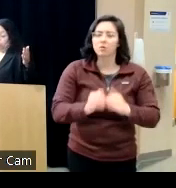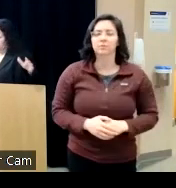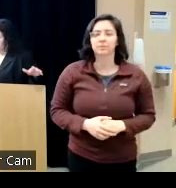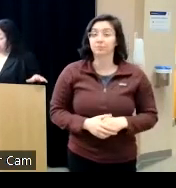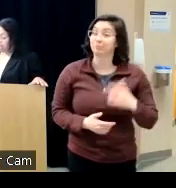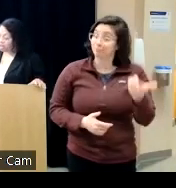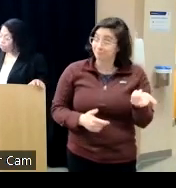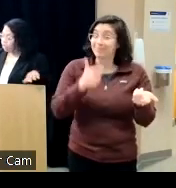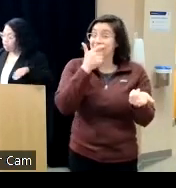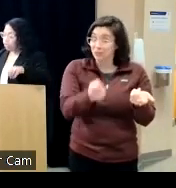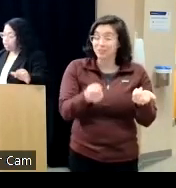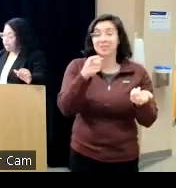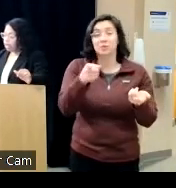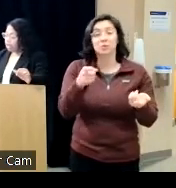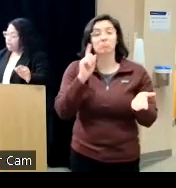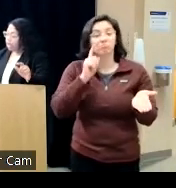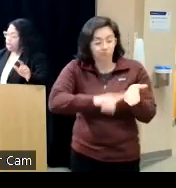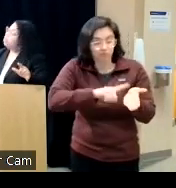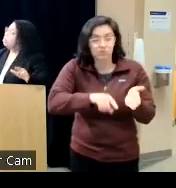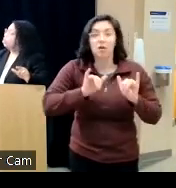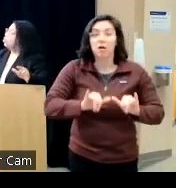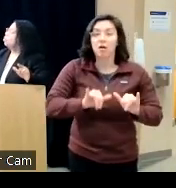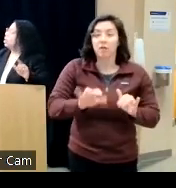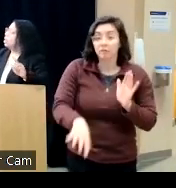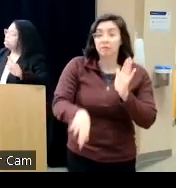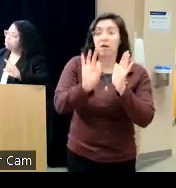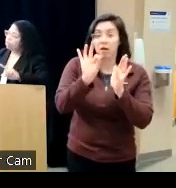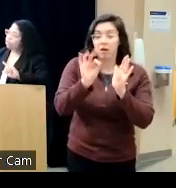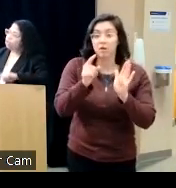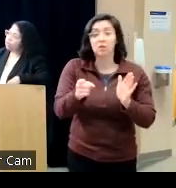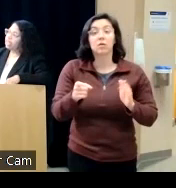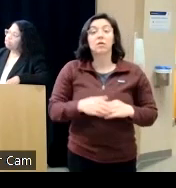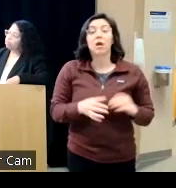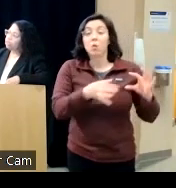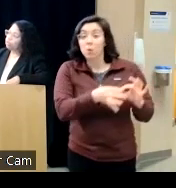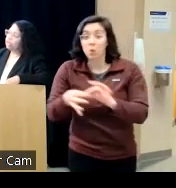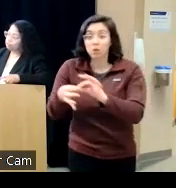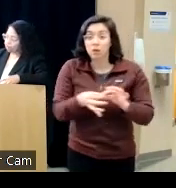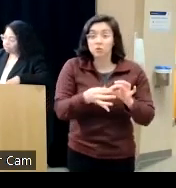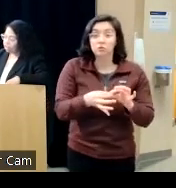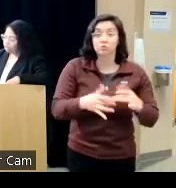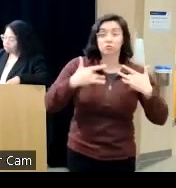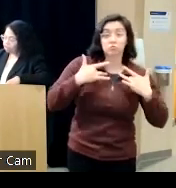interestingly enough we noted that even though there was a correlation between depression